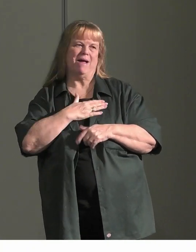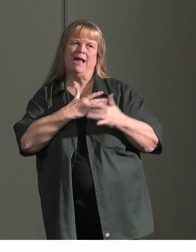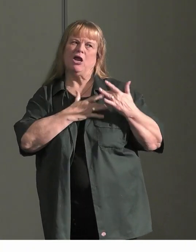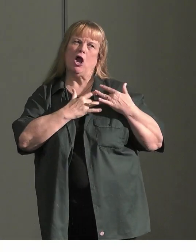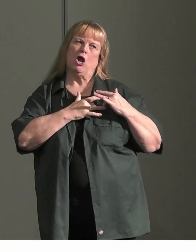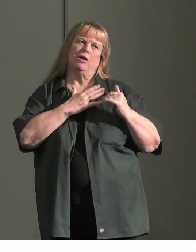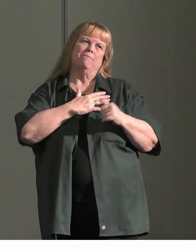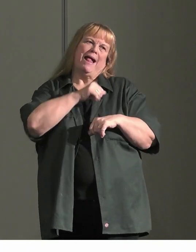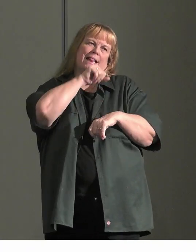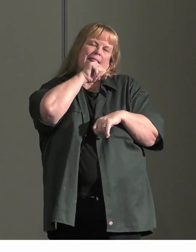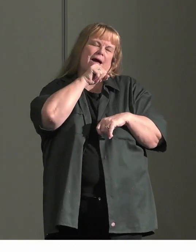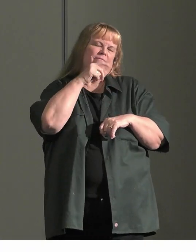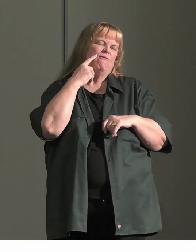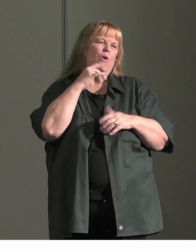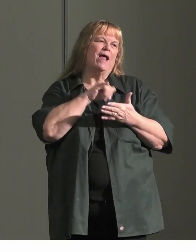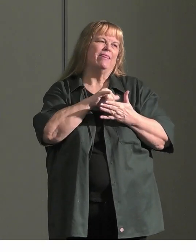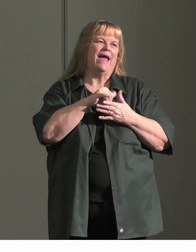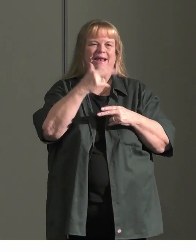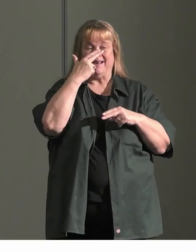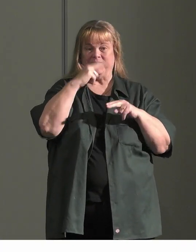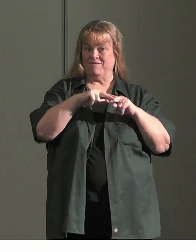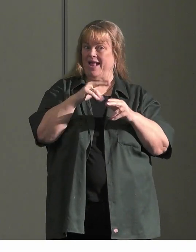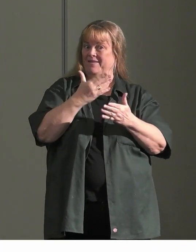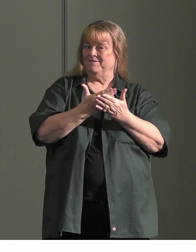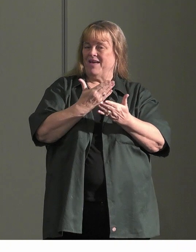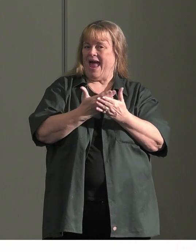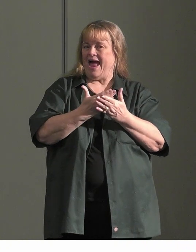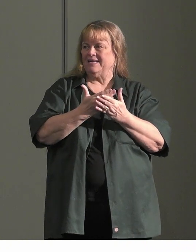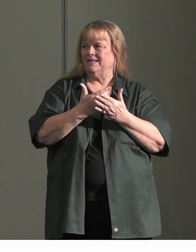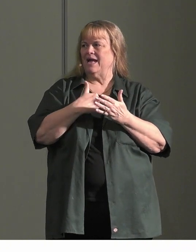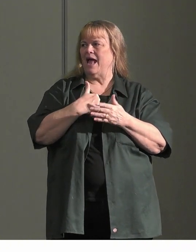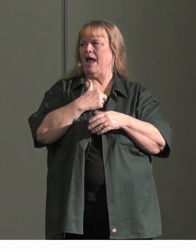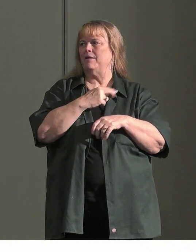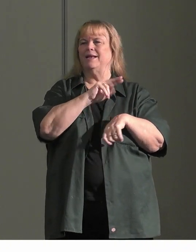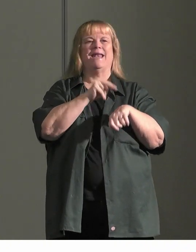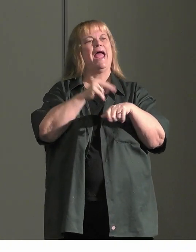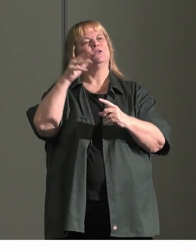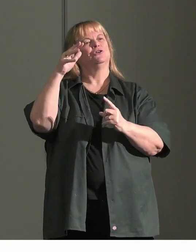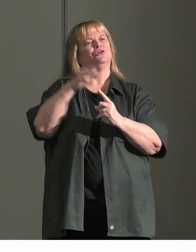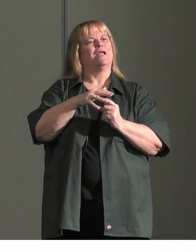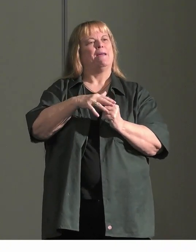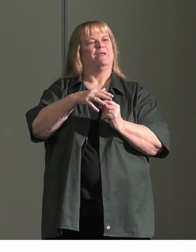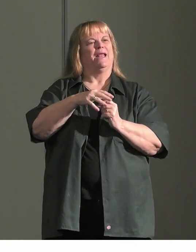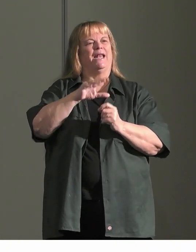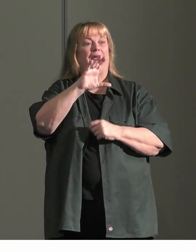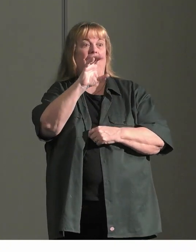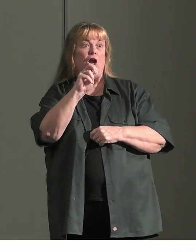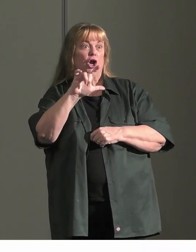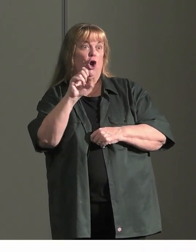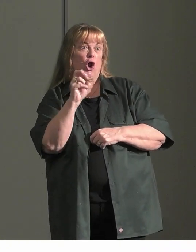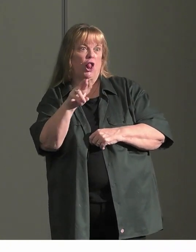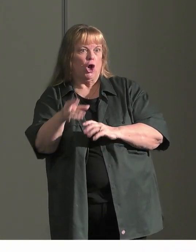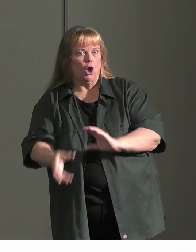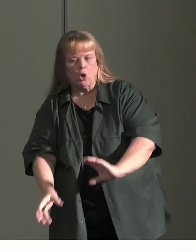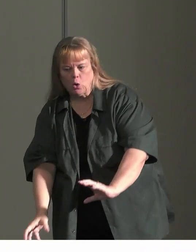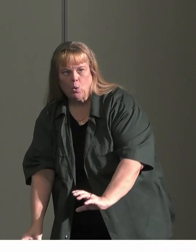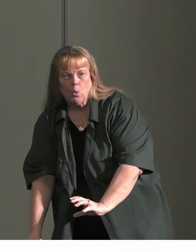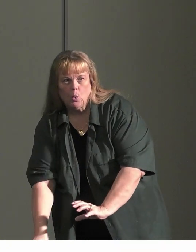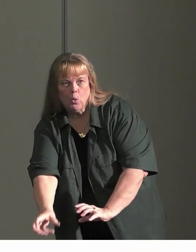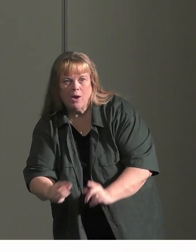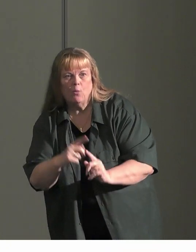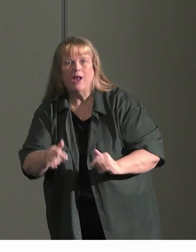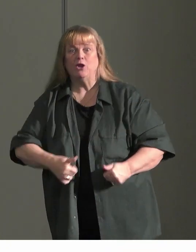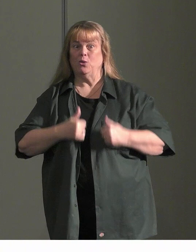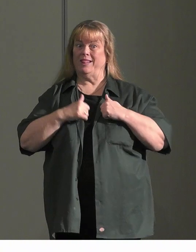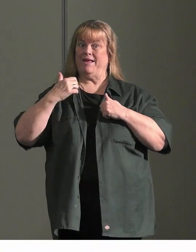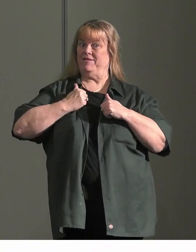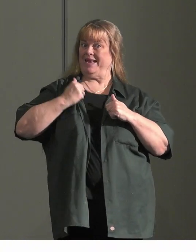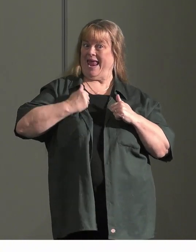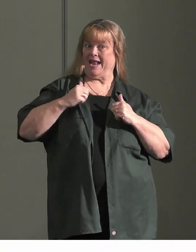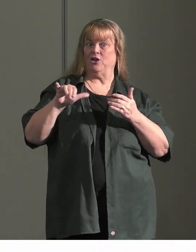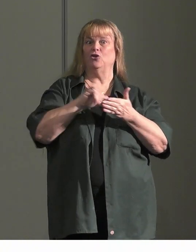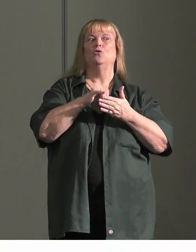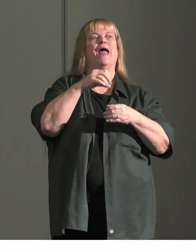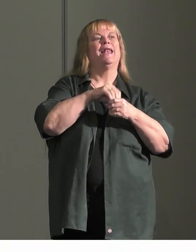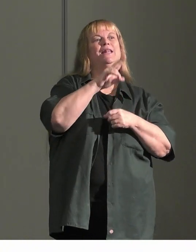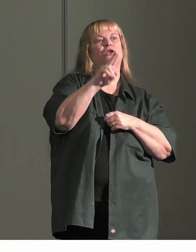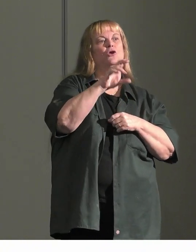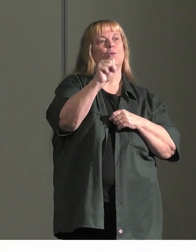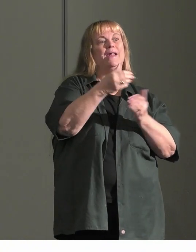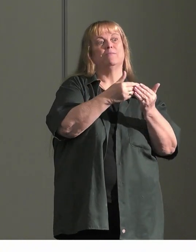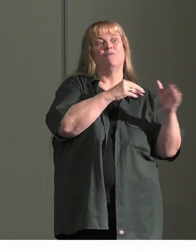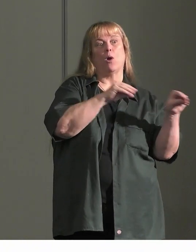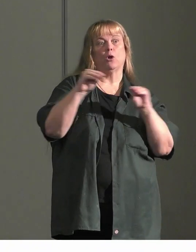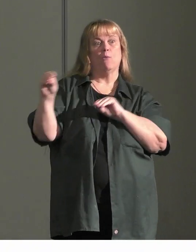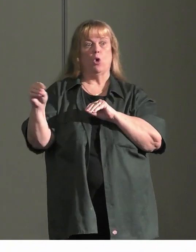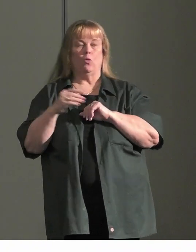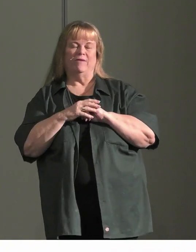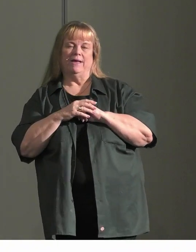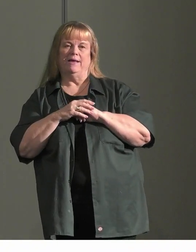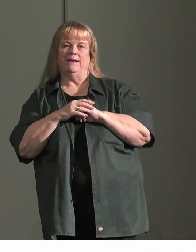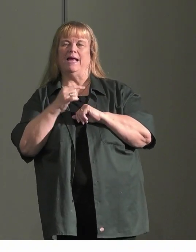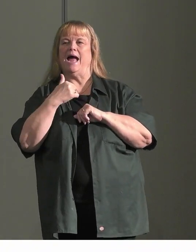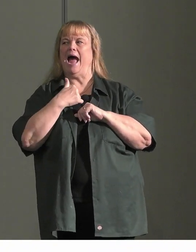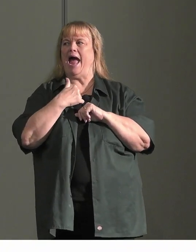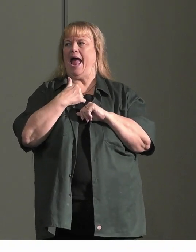love is. Fun fact, I'm a national champion curler the key is to do it in the U.S. first. I would be